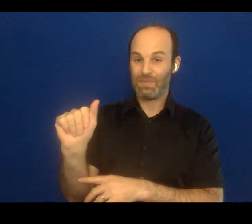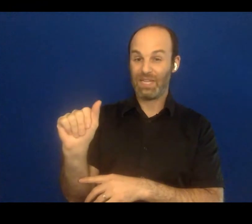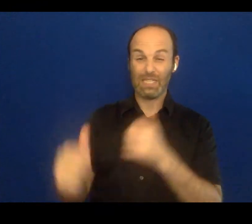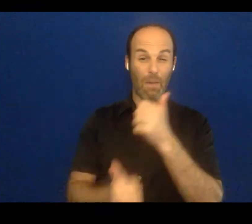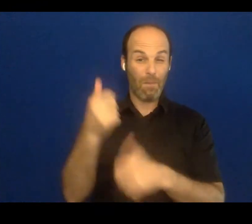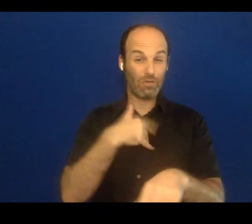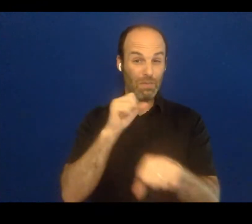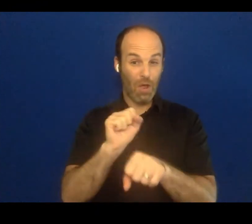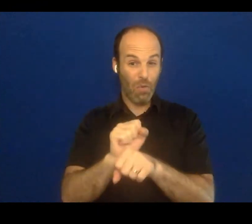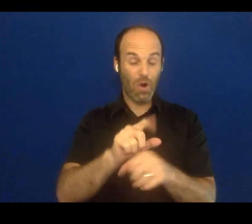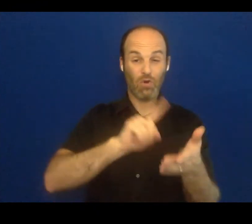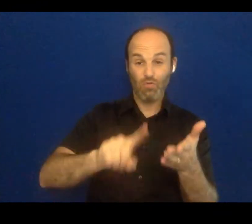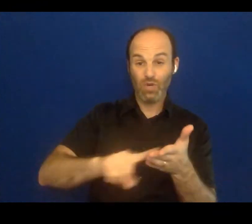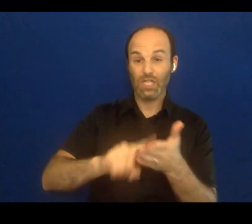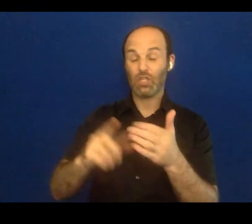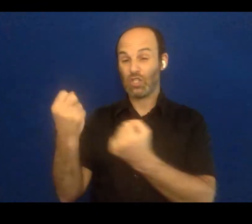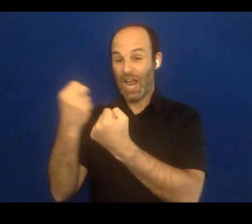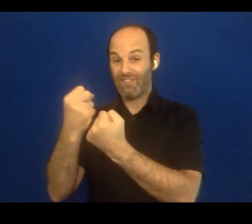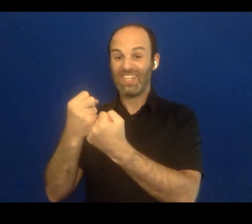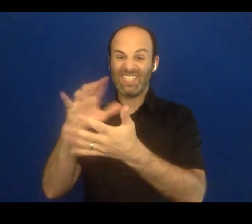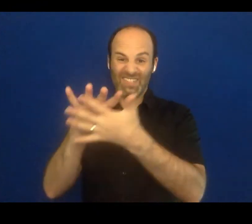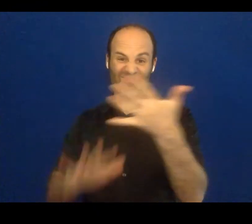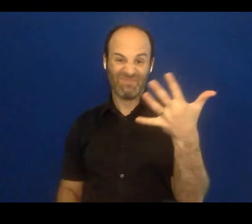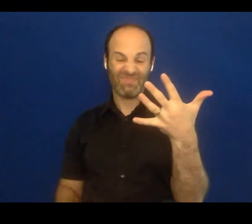THE CLINICAL WORK AND THE ADVOCACY CENTER AROUND THE FIELD